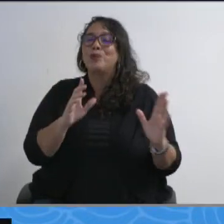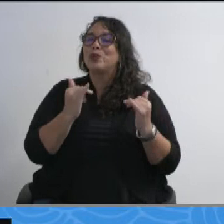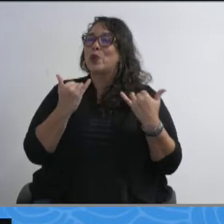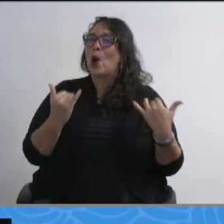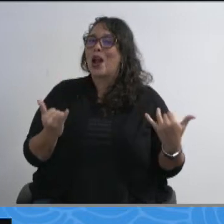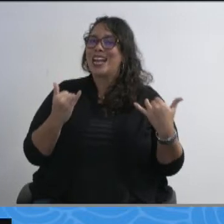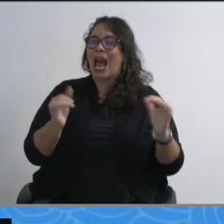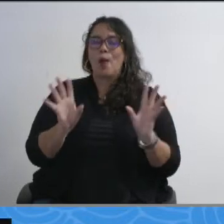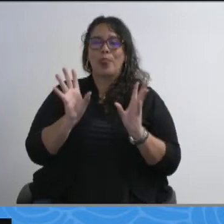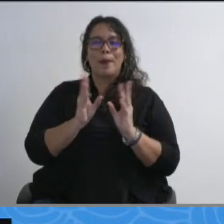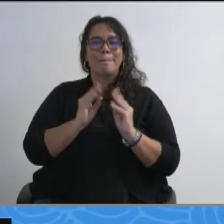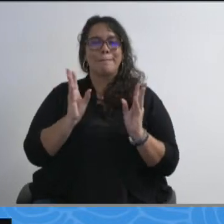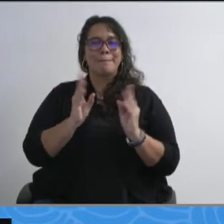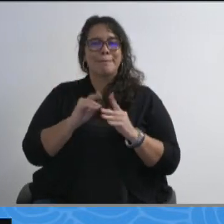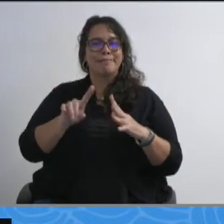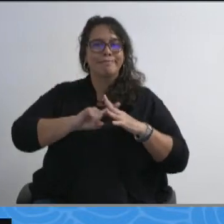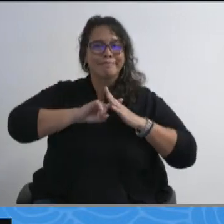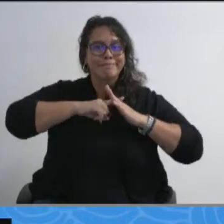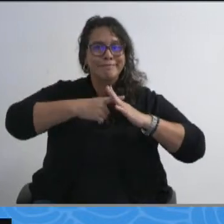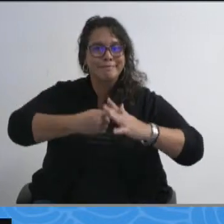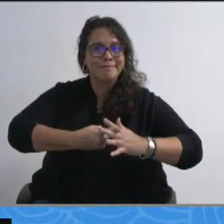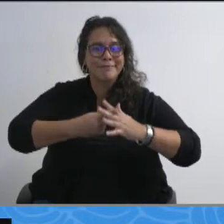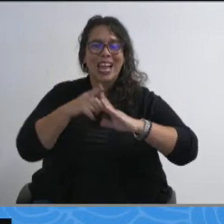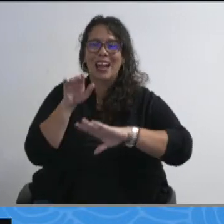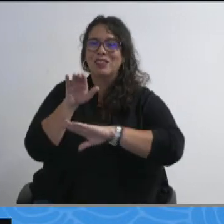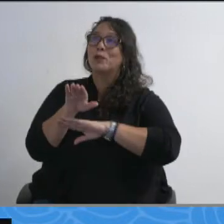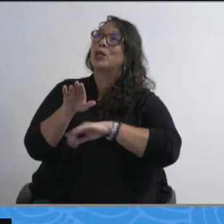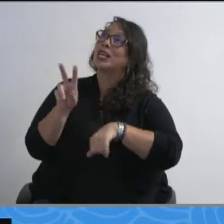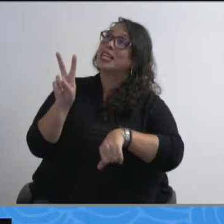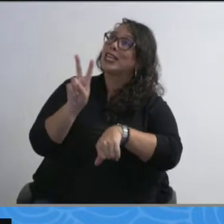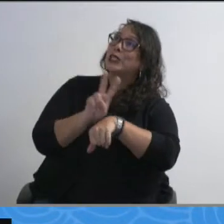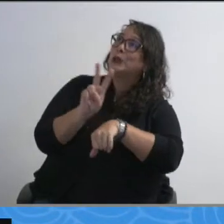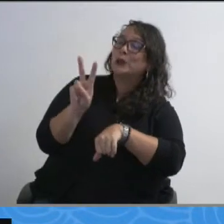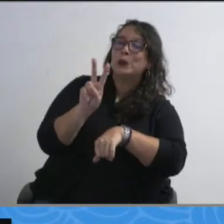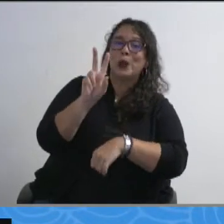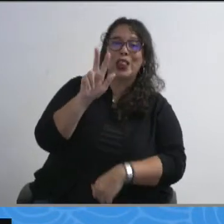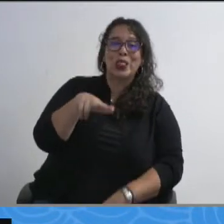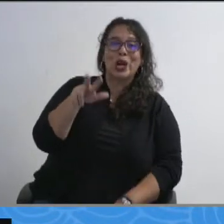to order this afternoon at 2:33 p.m.